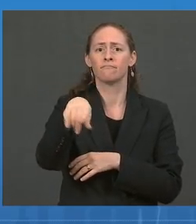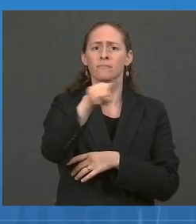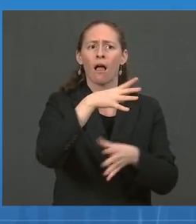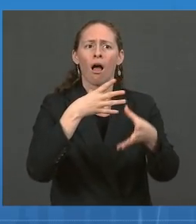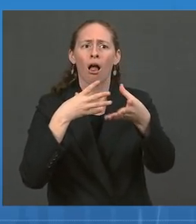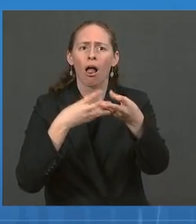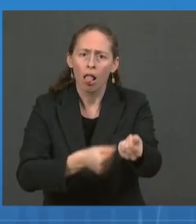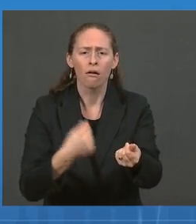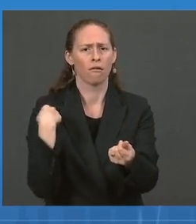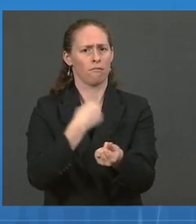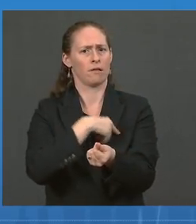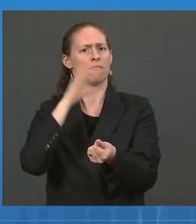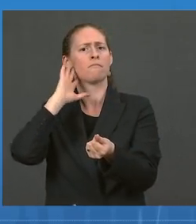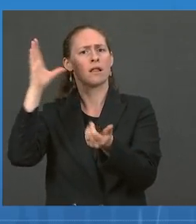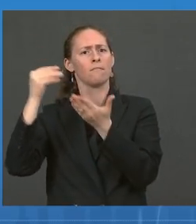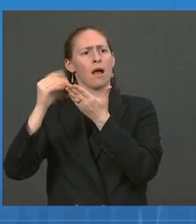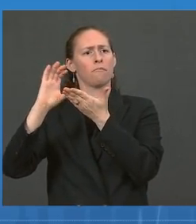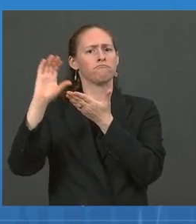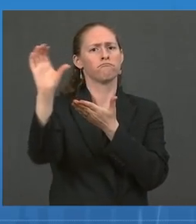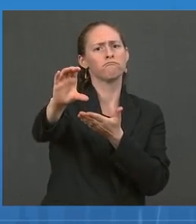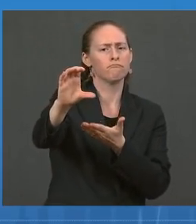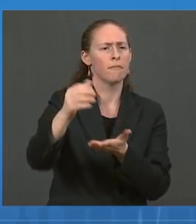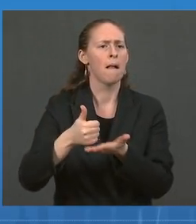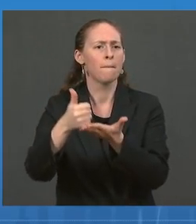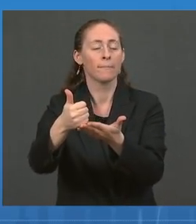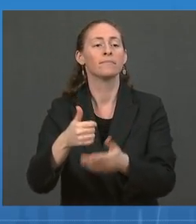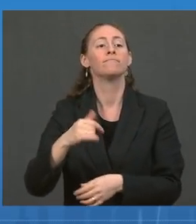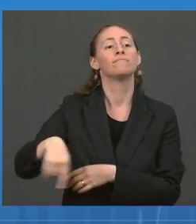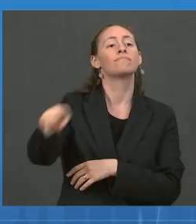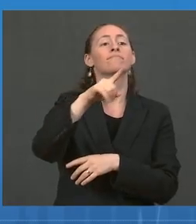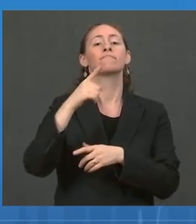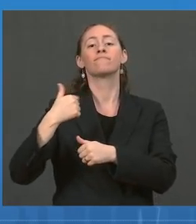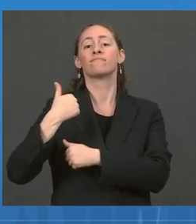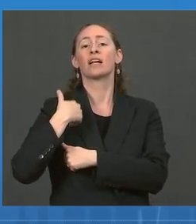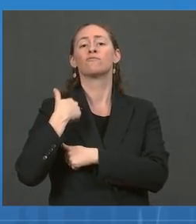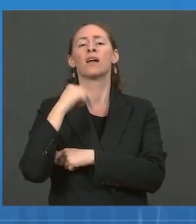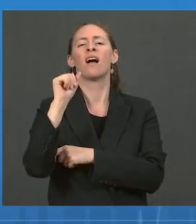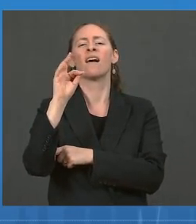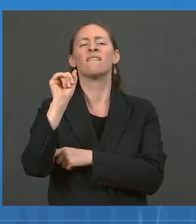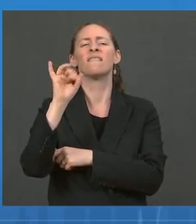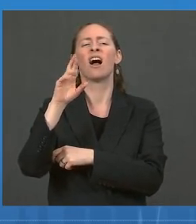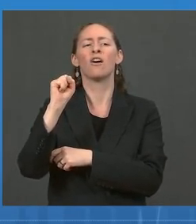And the Department of Veterans Affairs and the Indian Health Service are getting thousands of booster shots in arms each day.